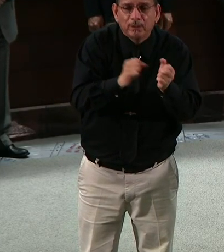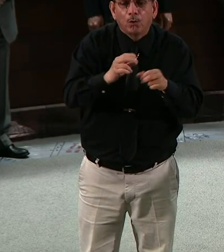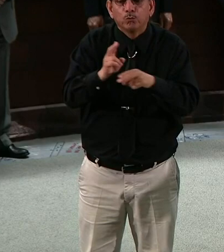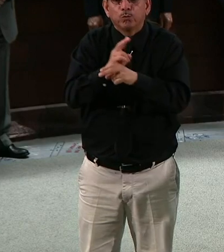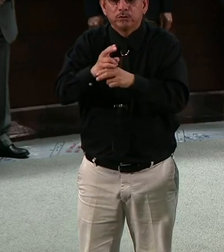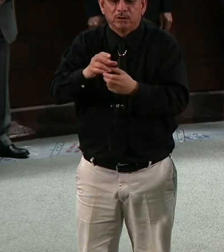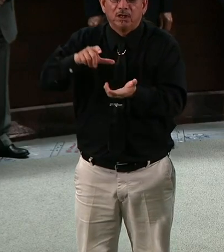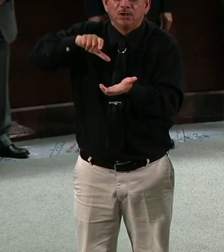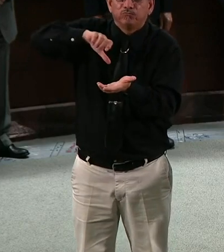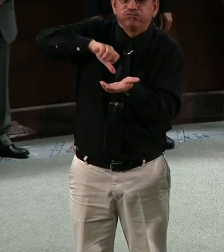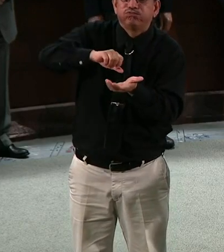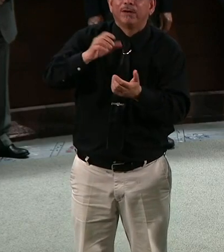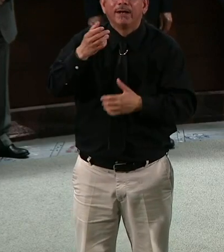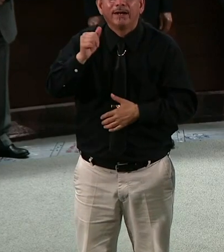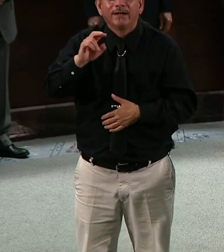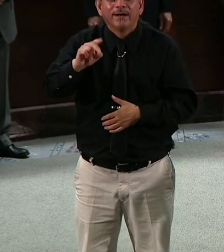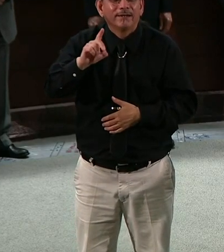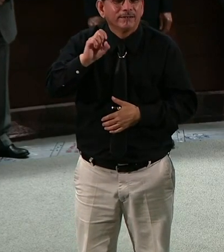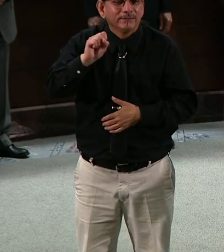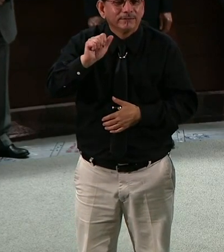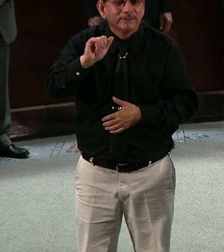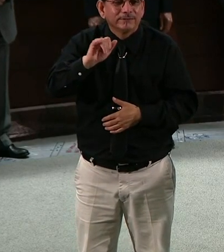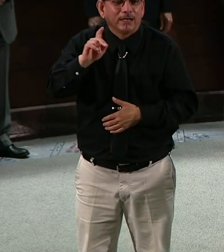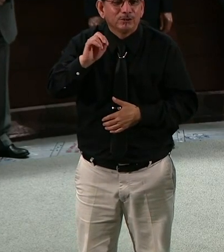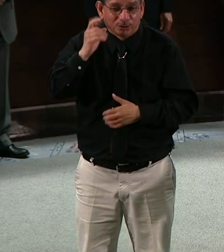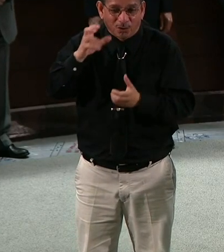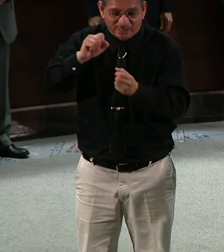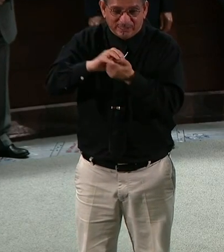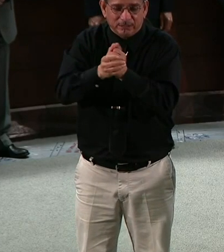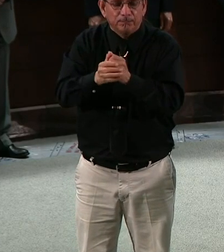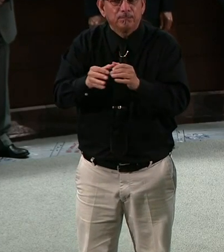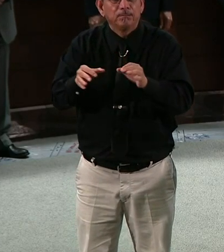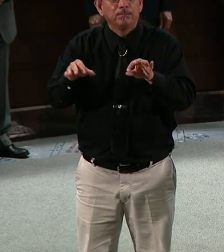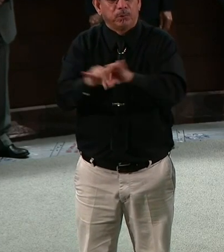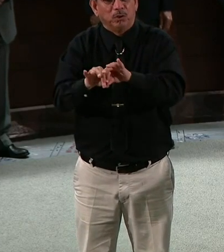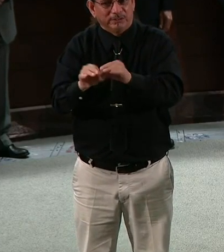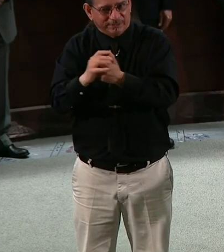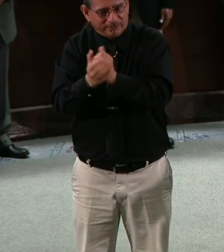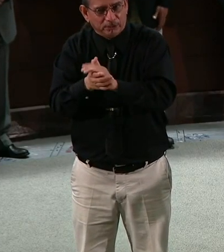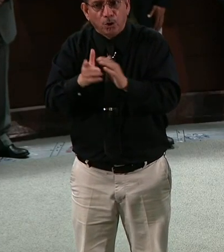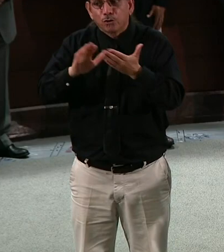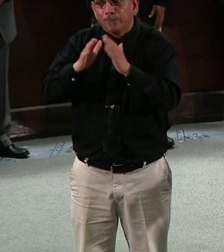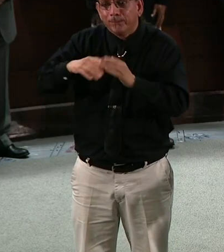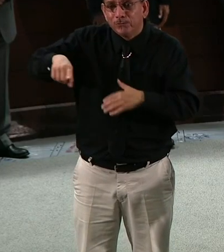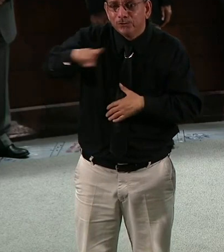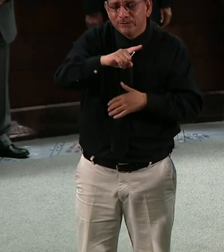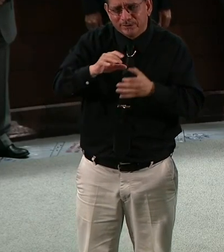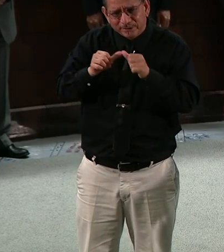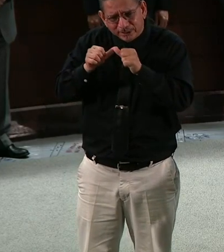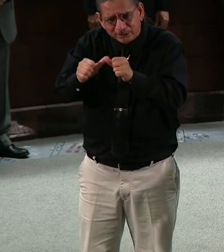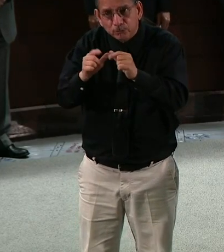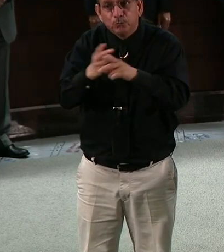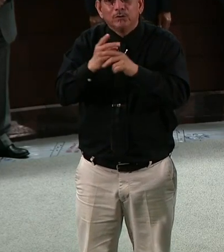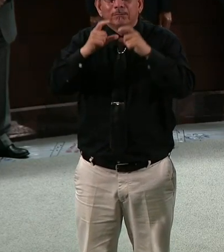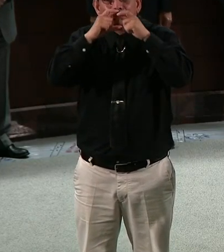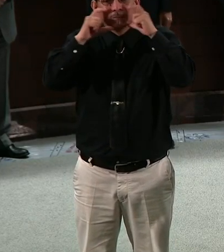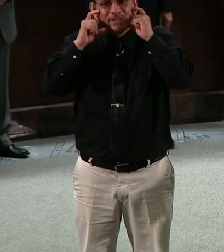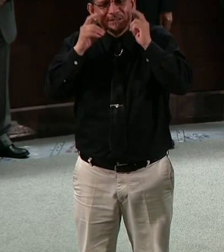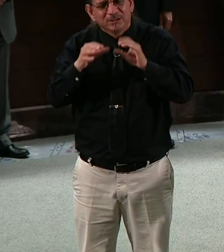THIS DAY HOW LONG. THEM PART THANK THE A LOCAL THAT A- HELLO